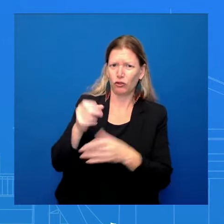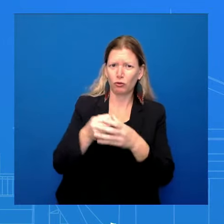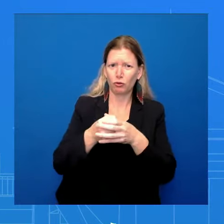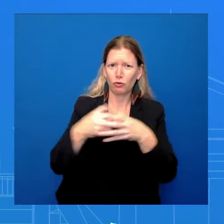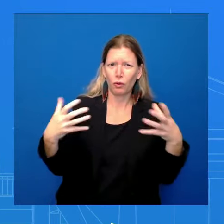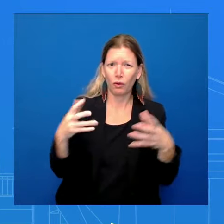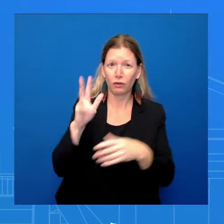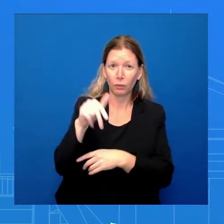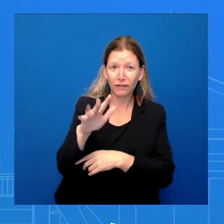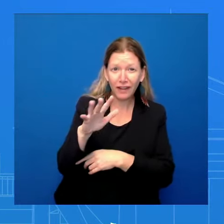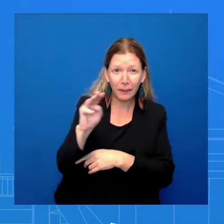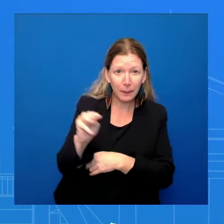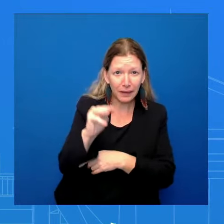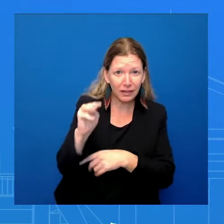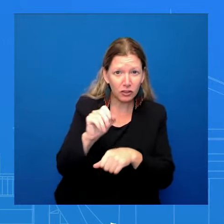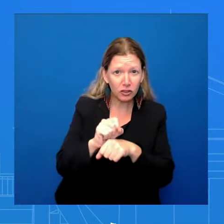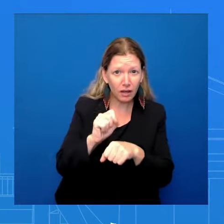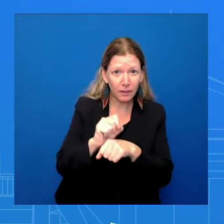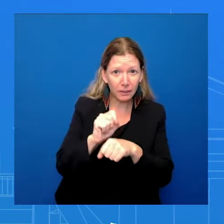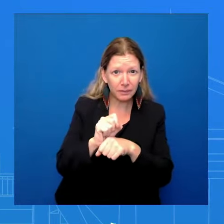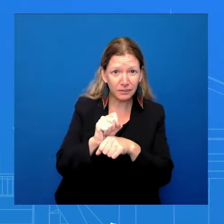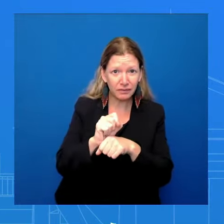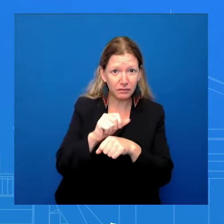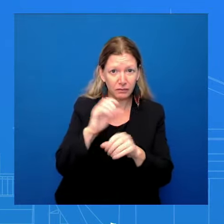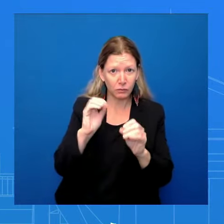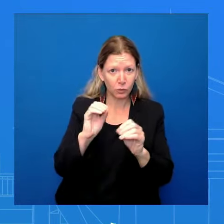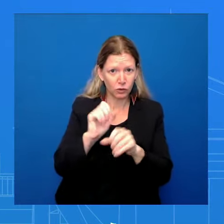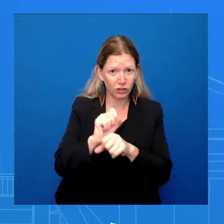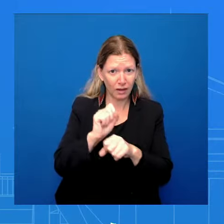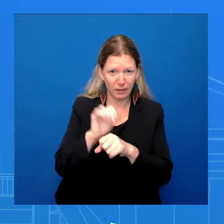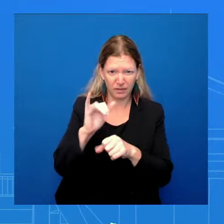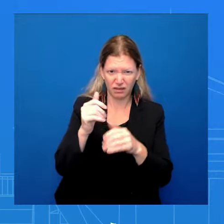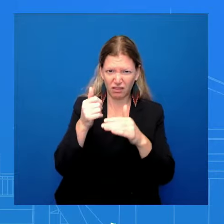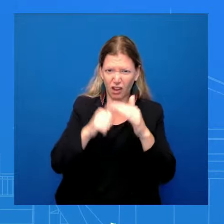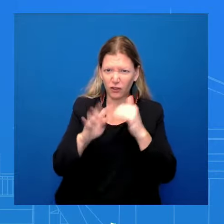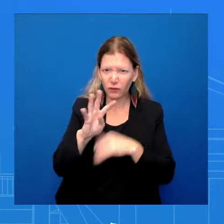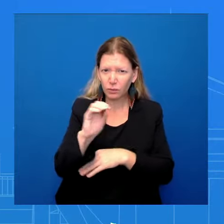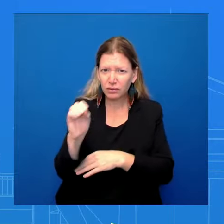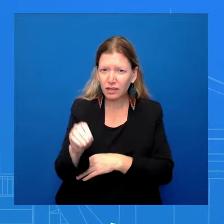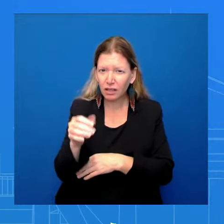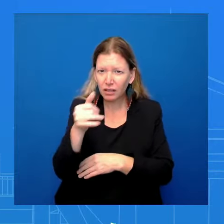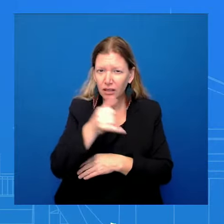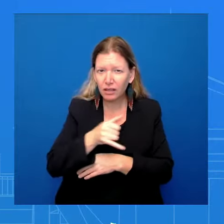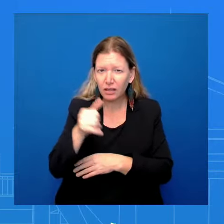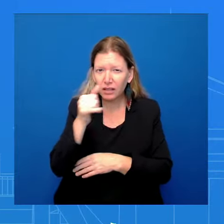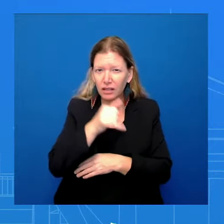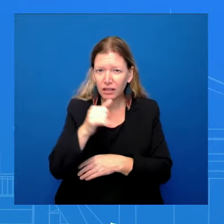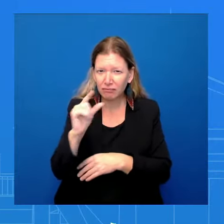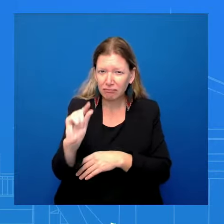is being, you know, moderated, and that's what we've seen. So, all of these things are important. I get -- I get the question, but what we're going to focus on